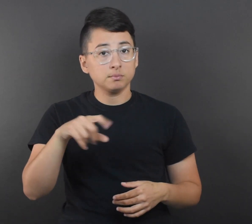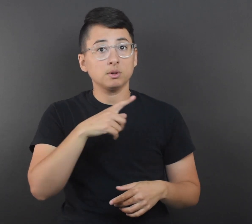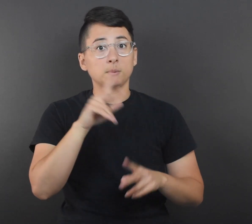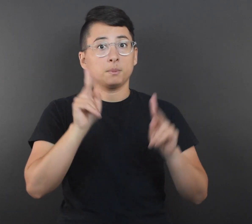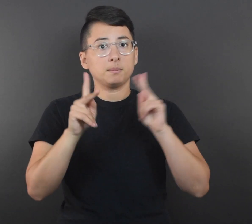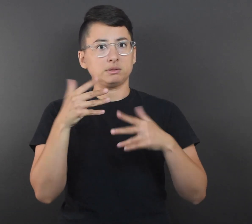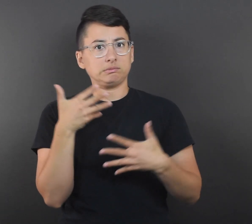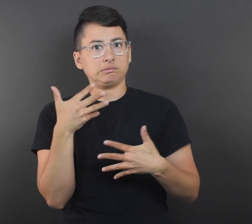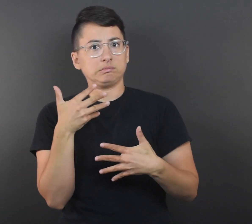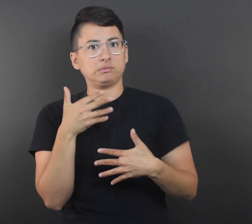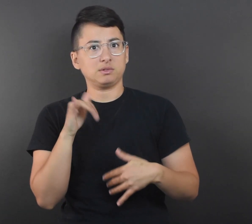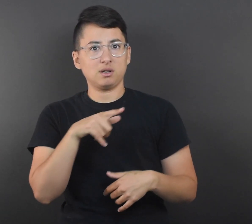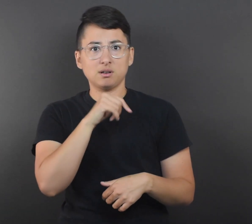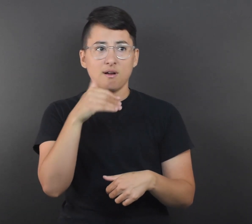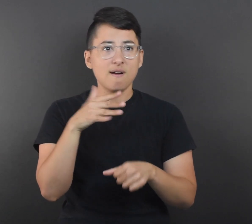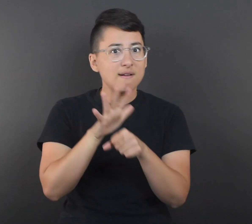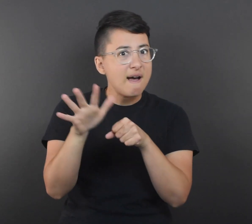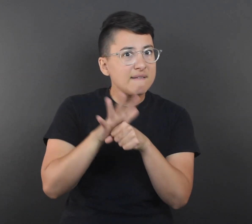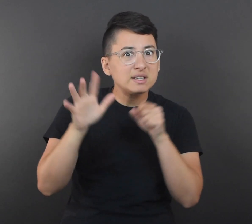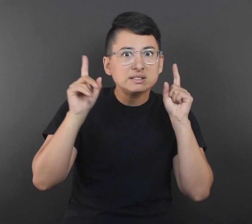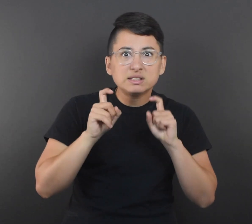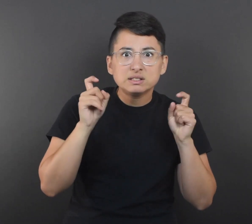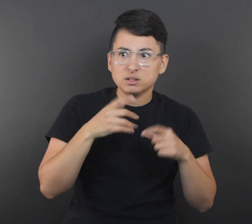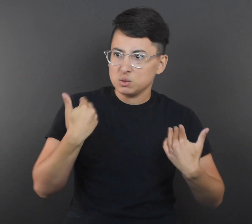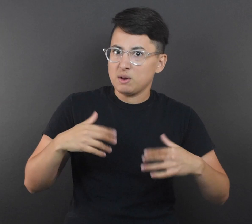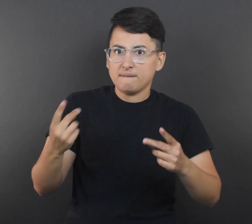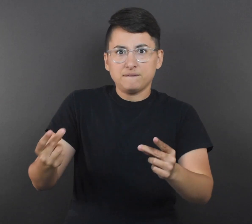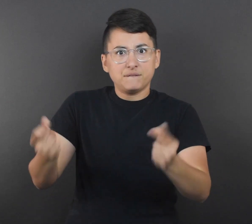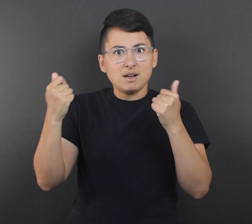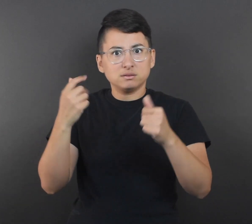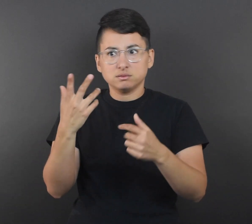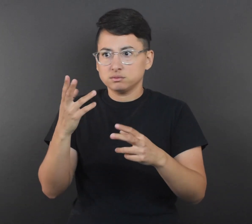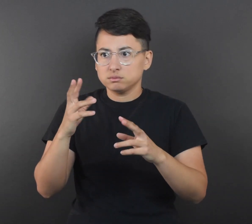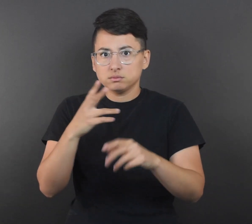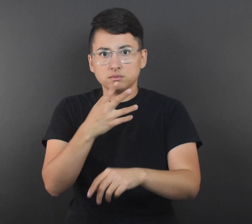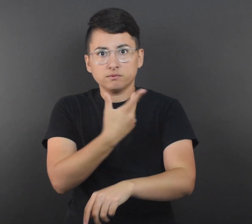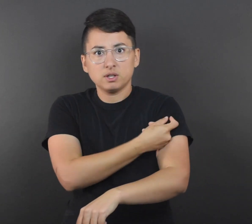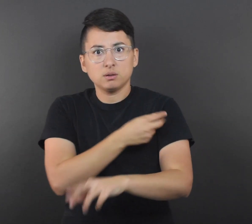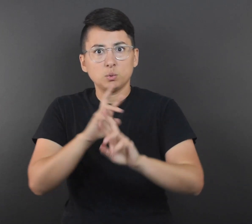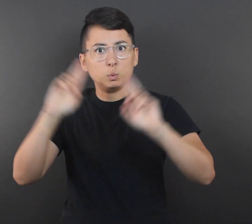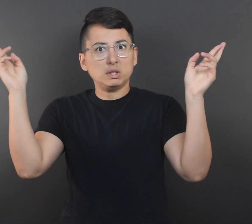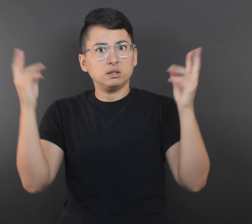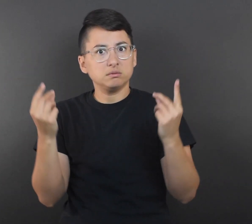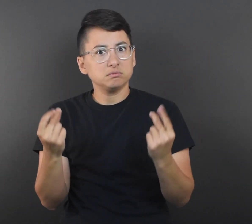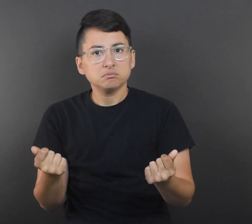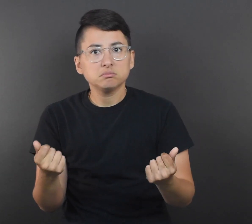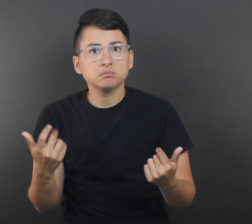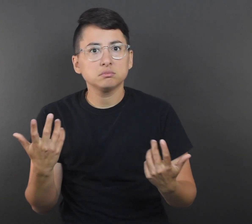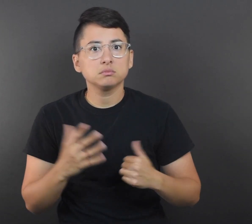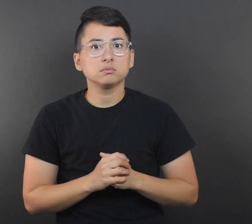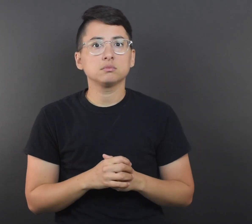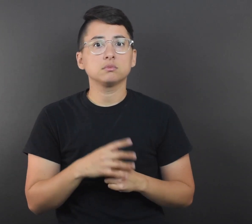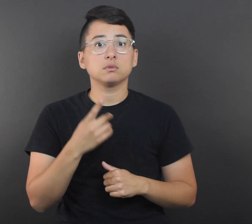enough testing” of the vaccines, or “that the vaccine is under emergency use authorization.”